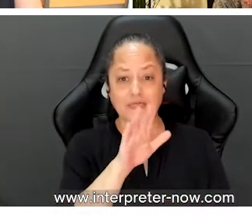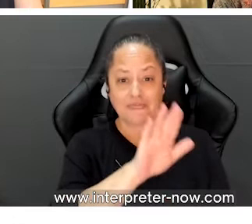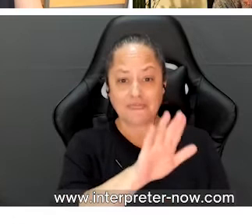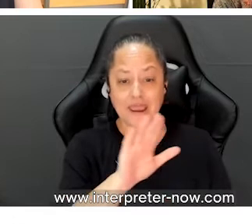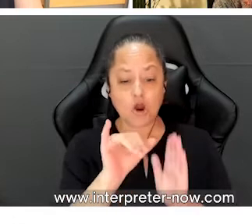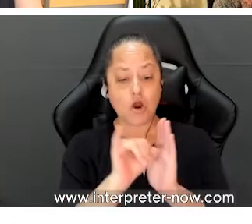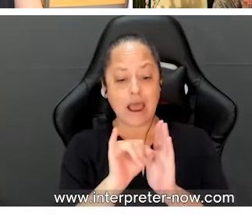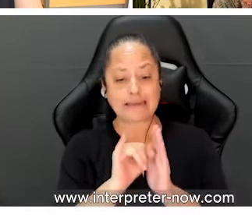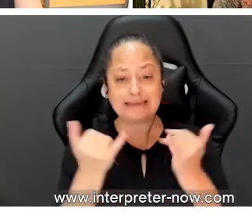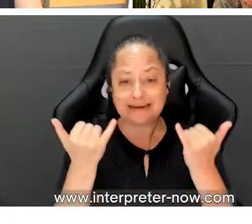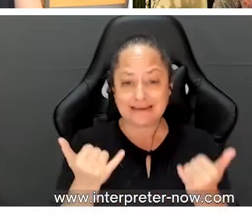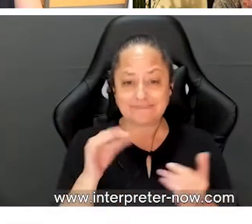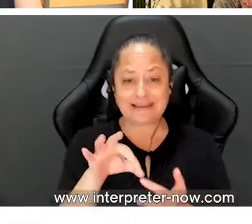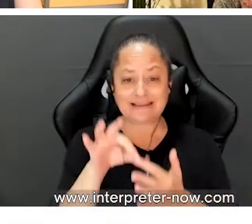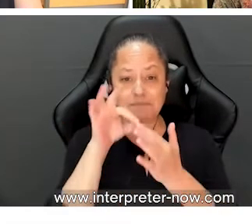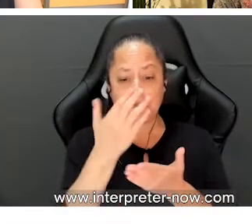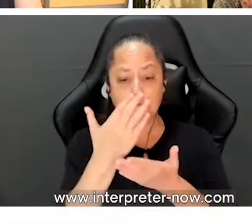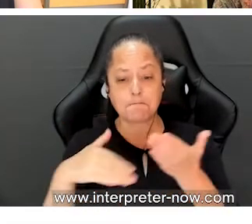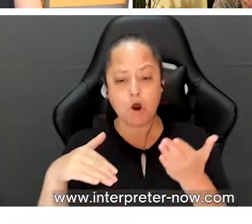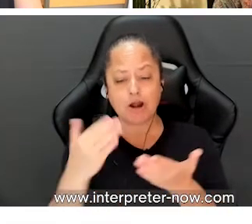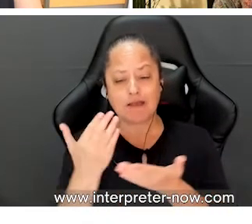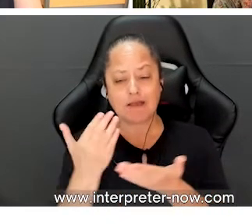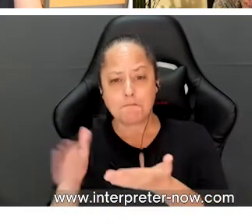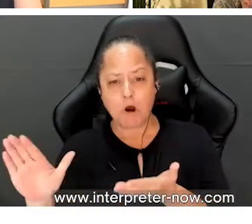their identity, their existence, especially if they're a part of a marginalized religious